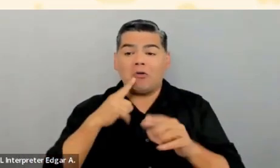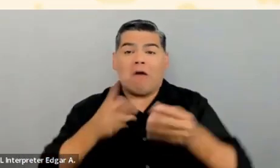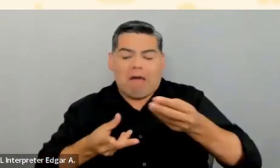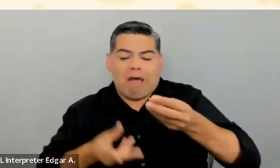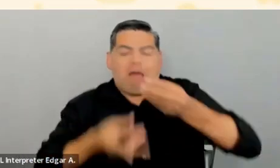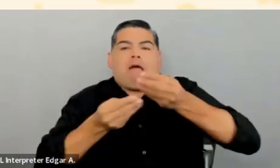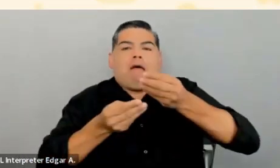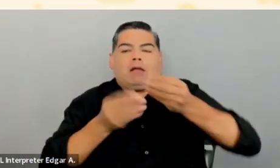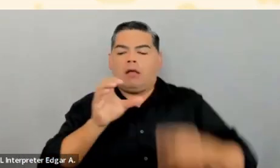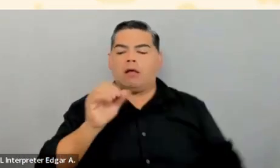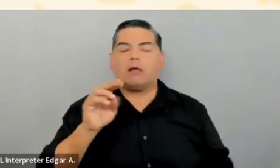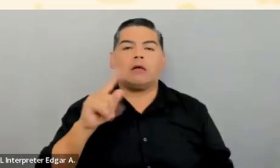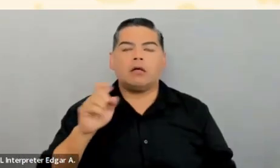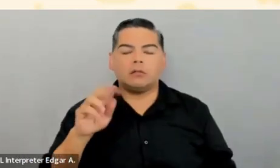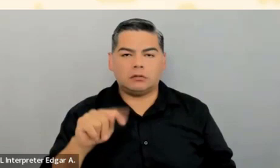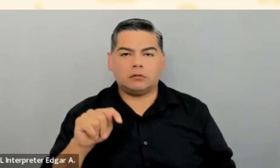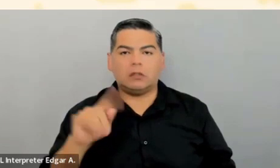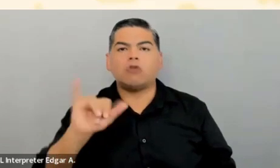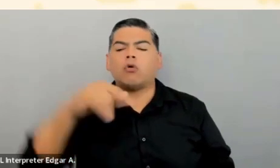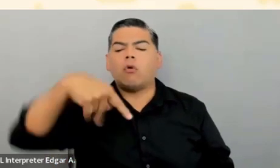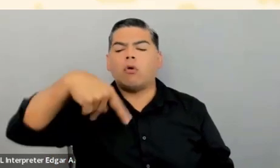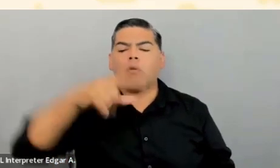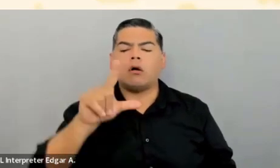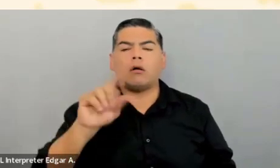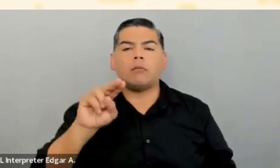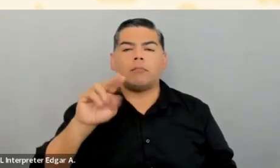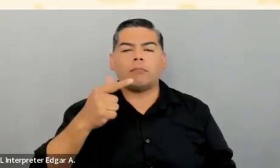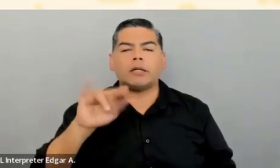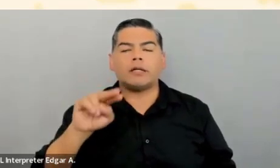and of course in the various plug-ins and additional functionality you add to a website.